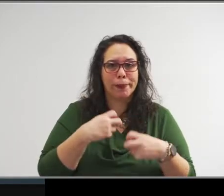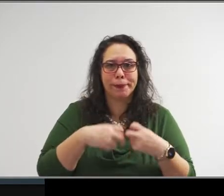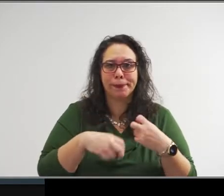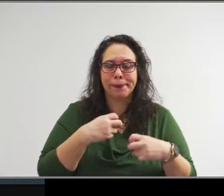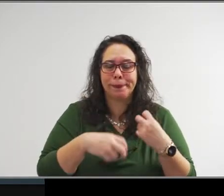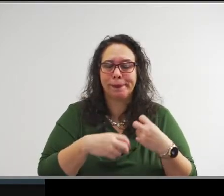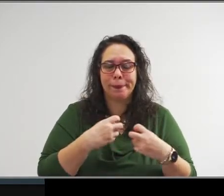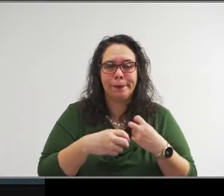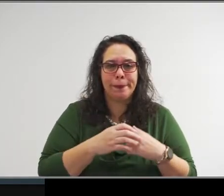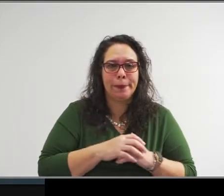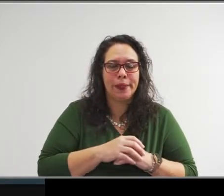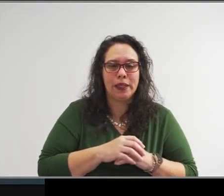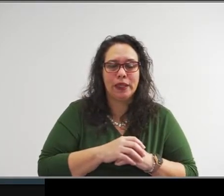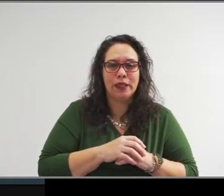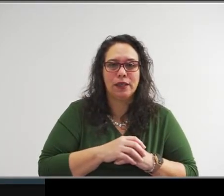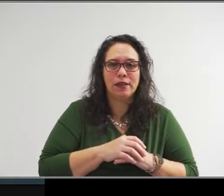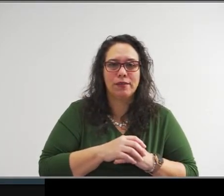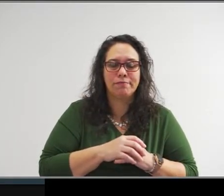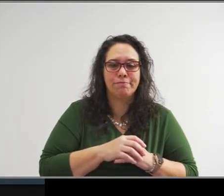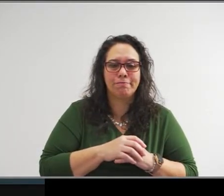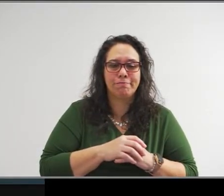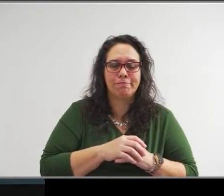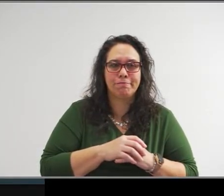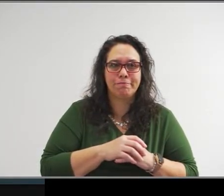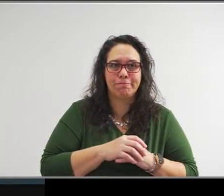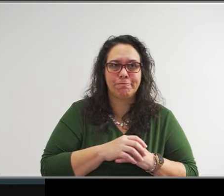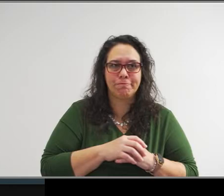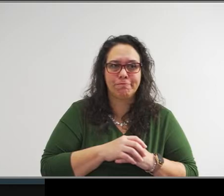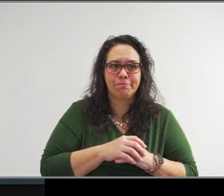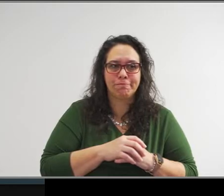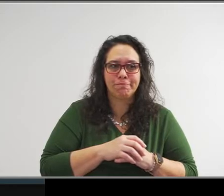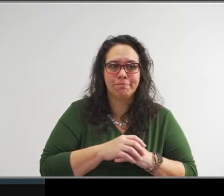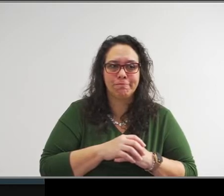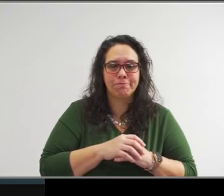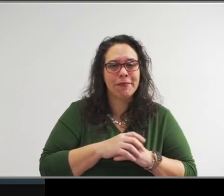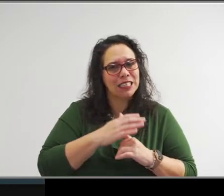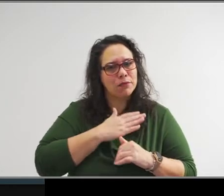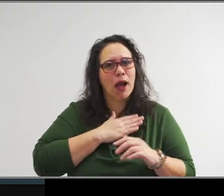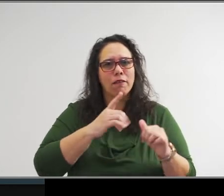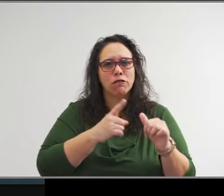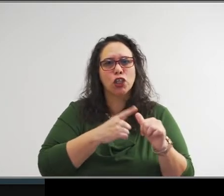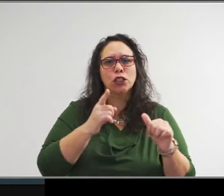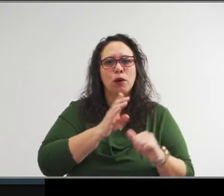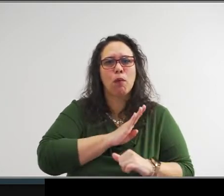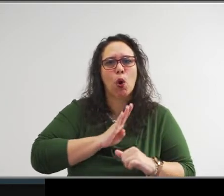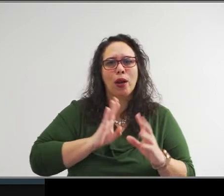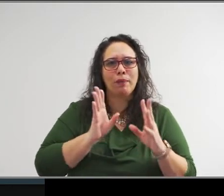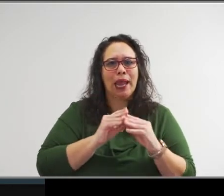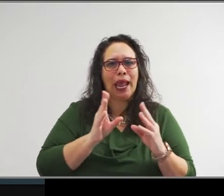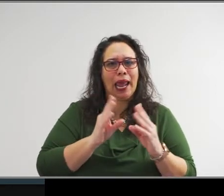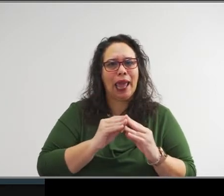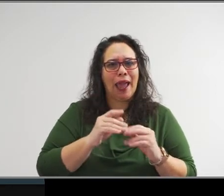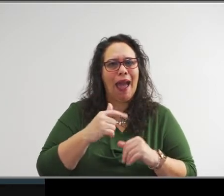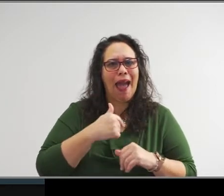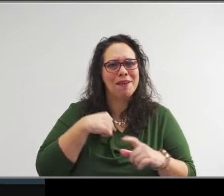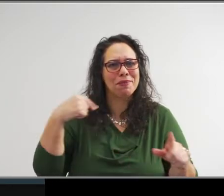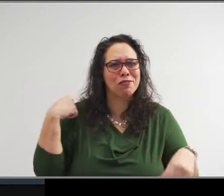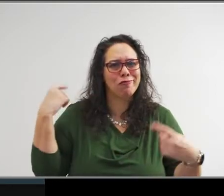And although it's my first board meeting I've been around for a long time in Long Beach.